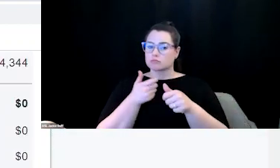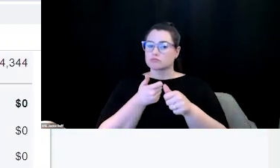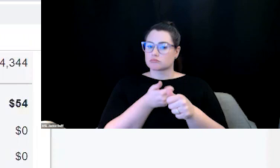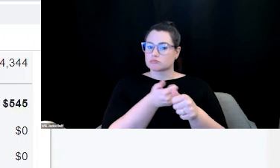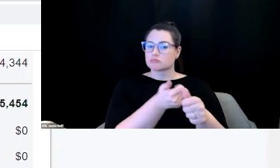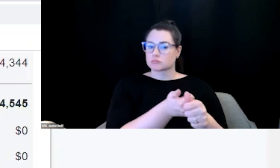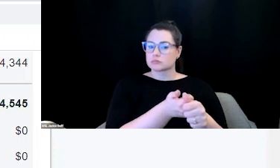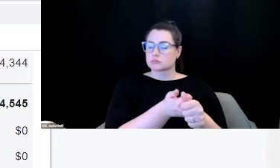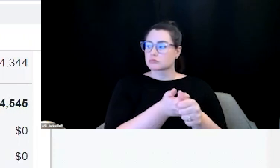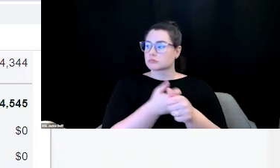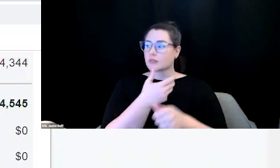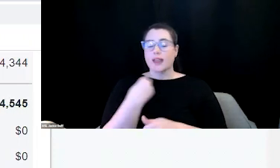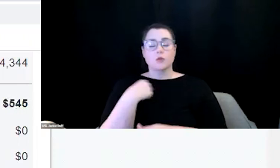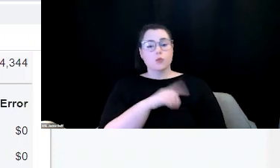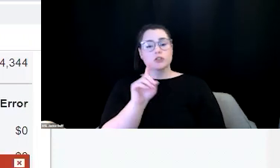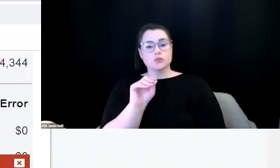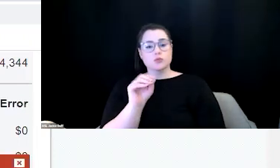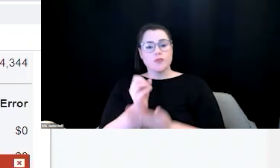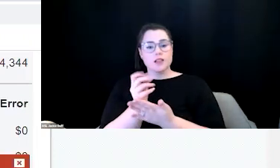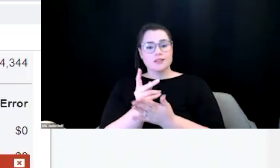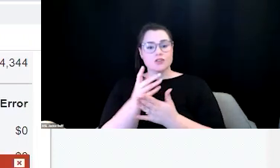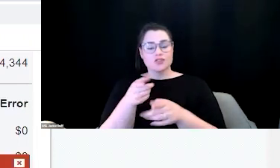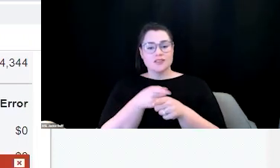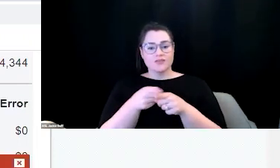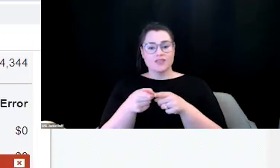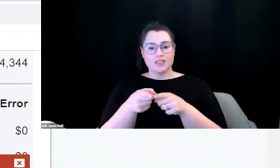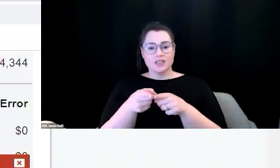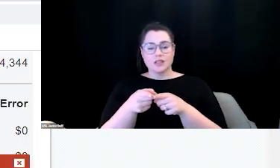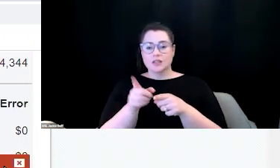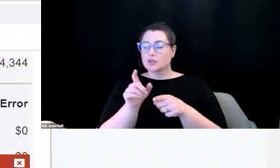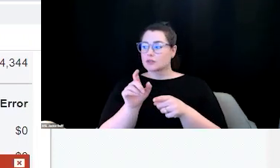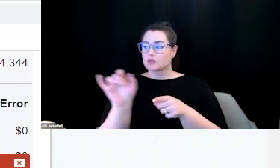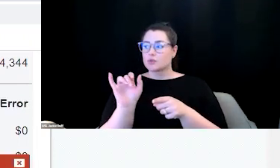So if I'm entering invalid characters, we're going to tell you right away.